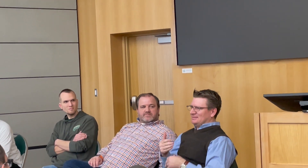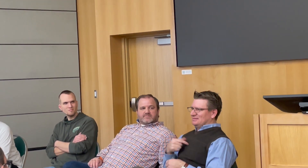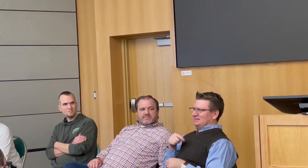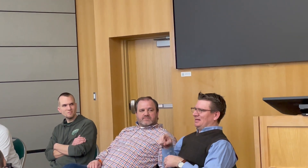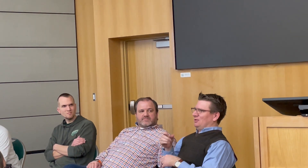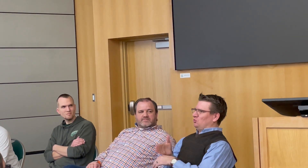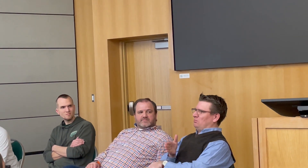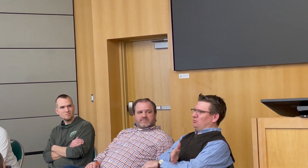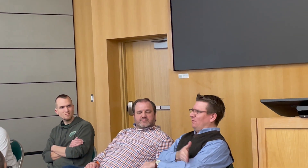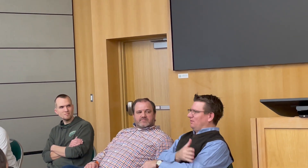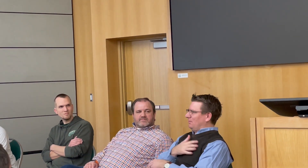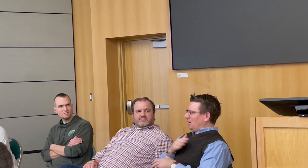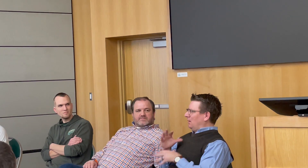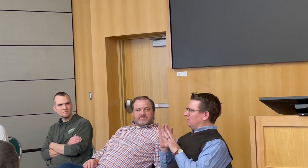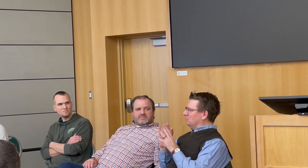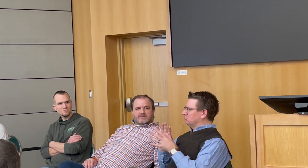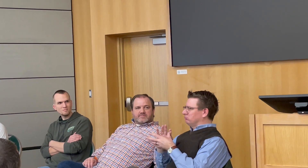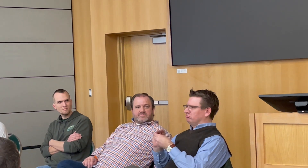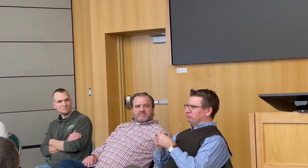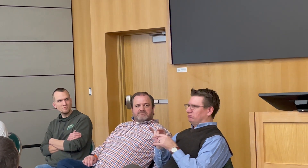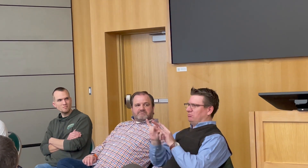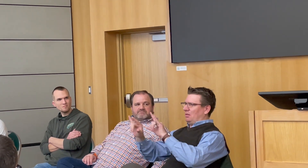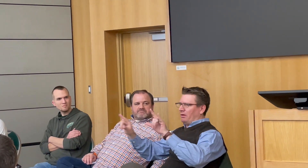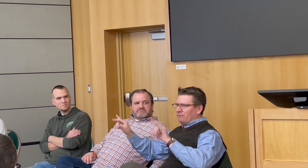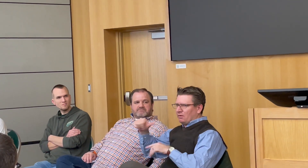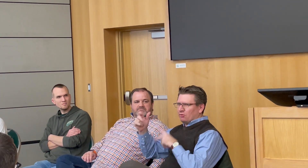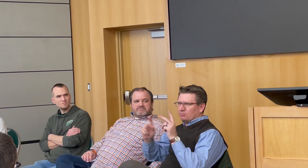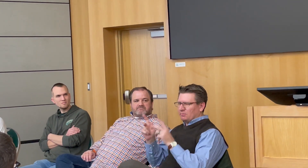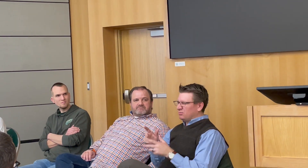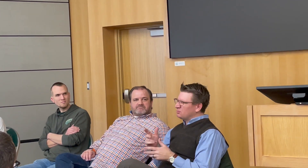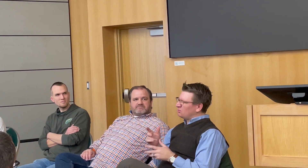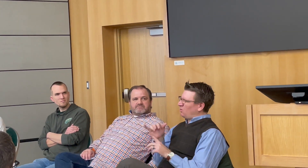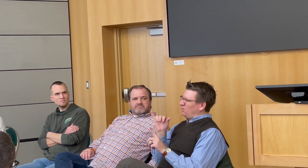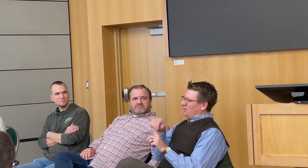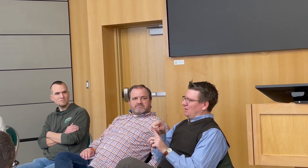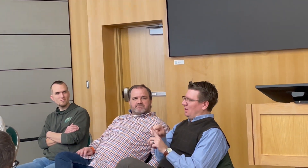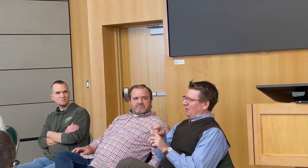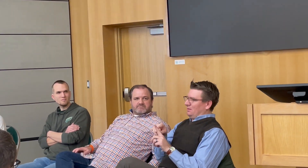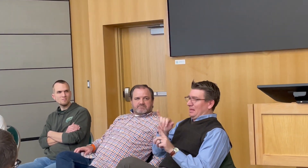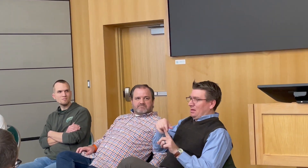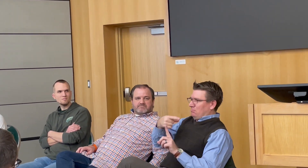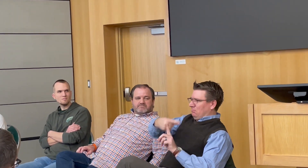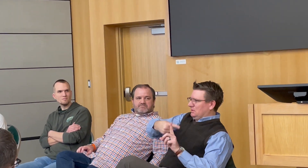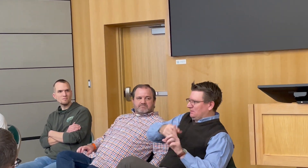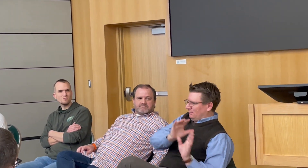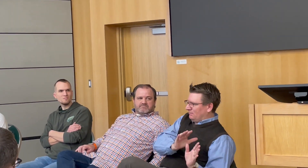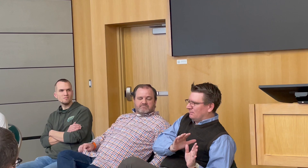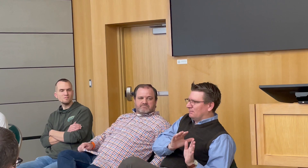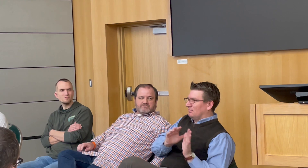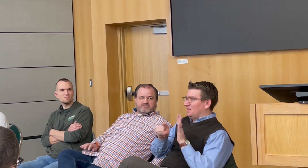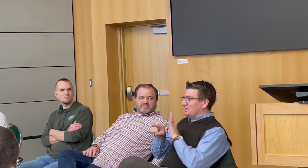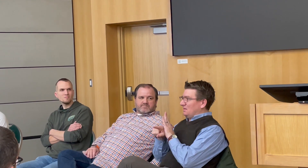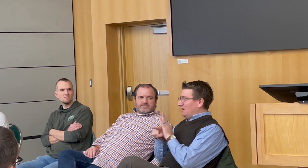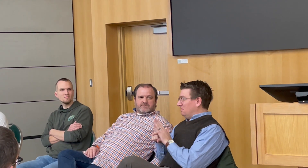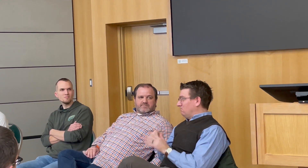thought you know I I need to improve kindness I need to be more loving and doting to people